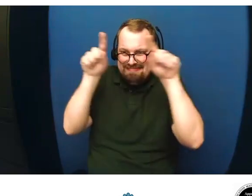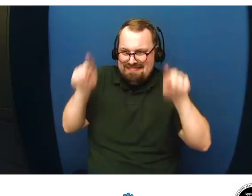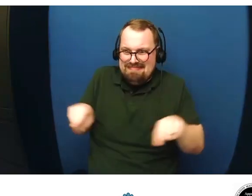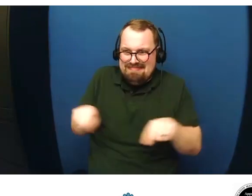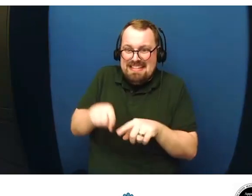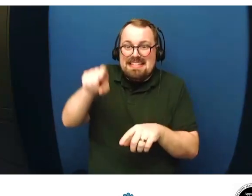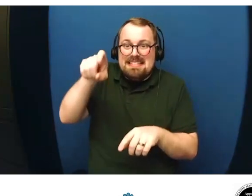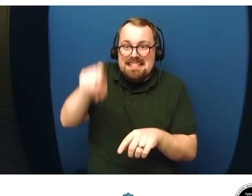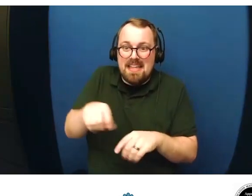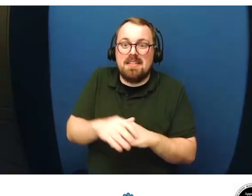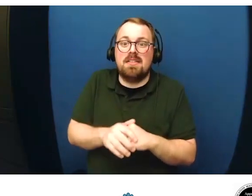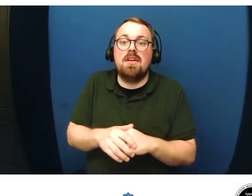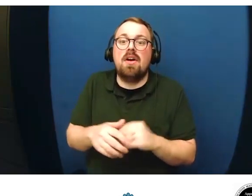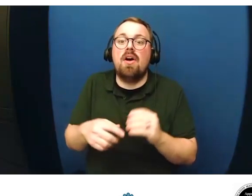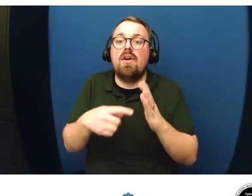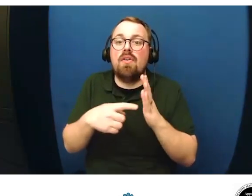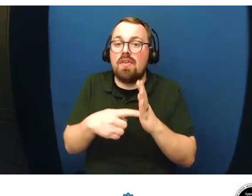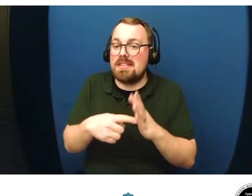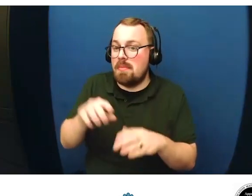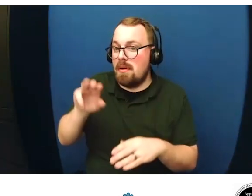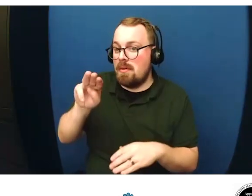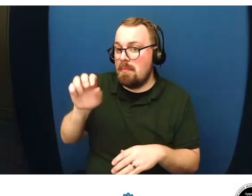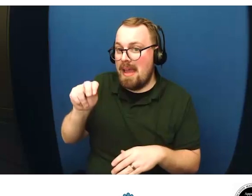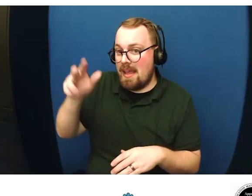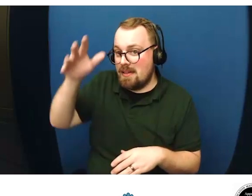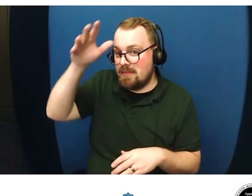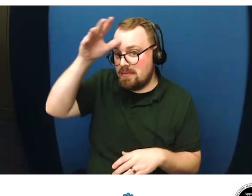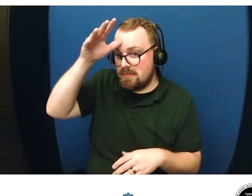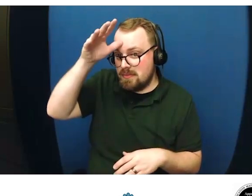So that if you're signing, like, "Man" with your thumb to your forehead,